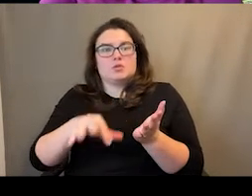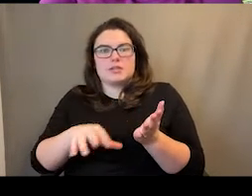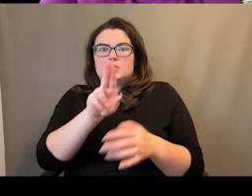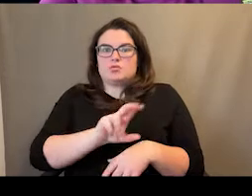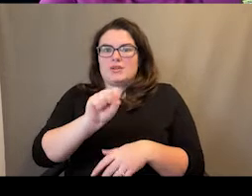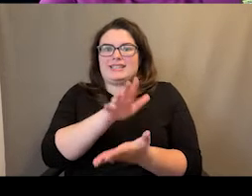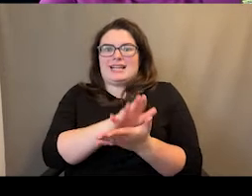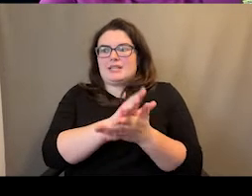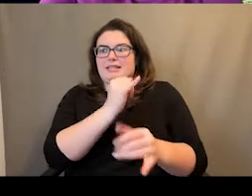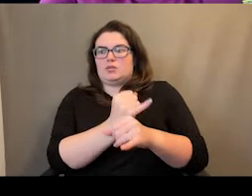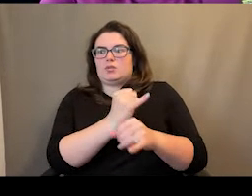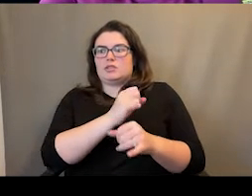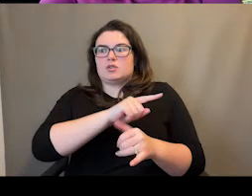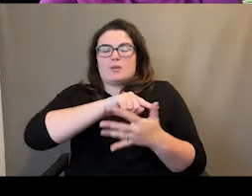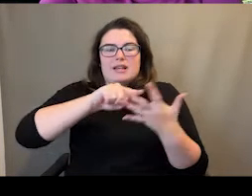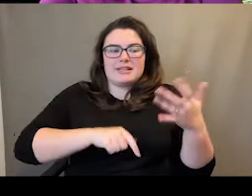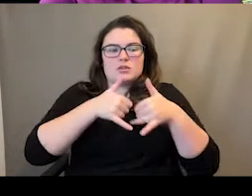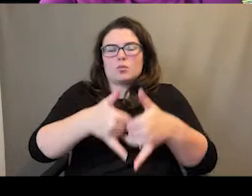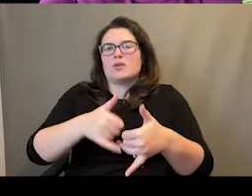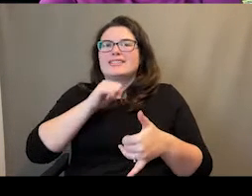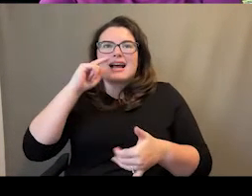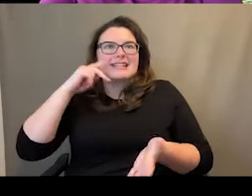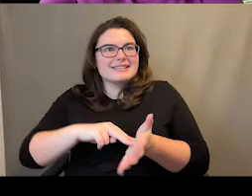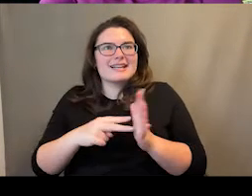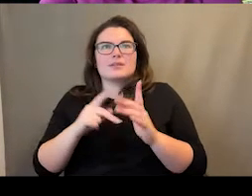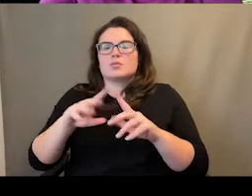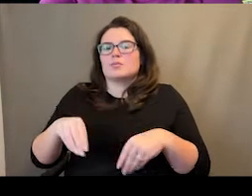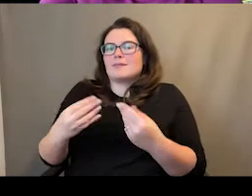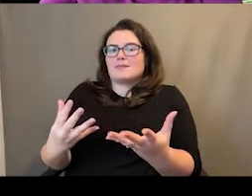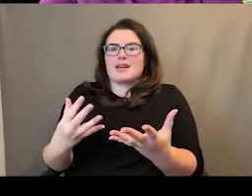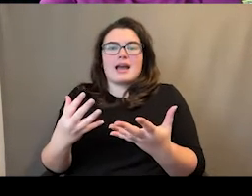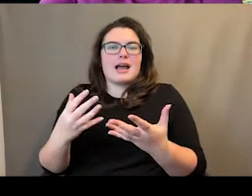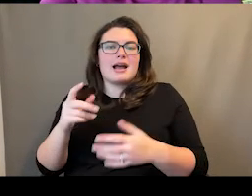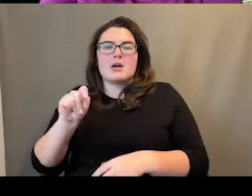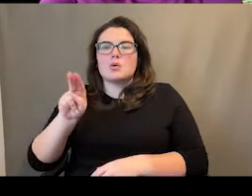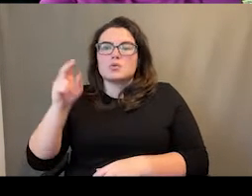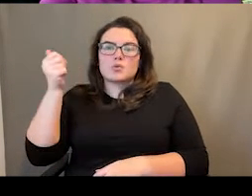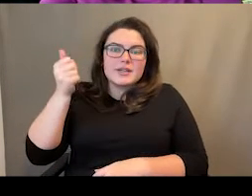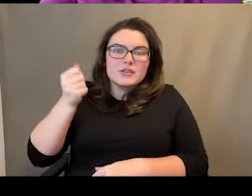These awards are not necessarily intended to provide tuition or stipends to students,